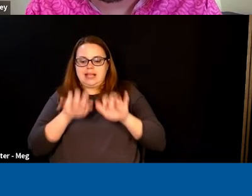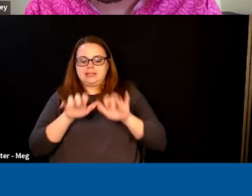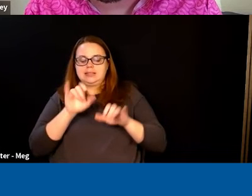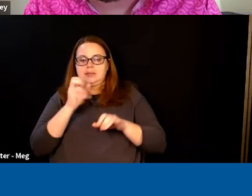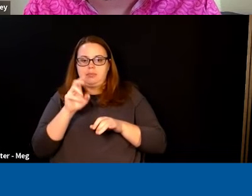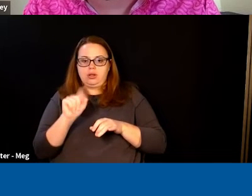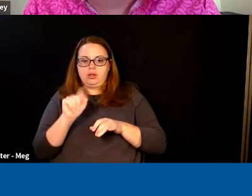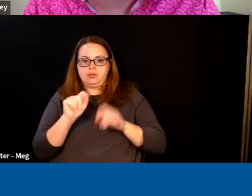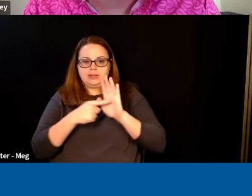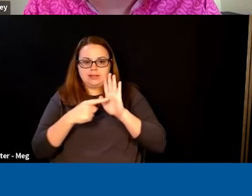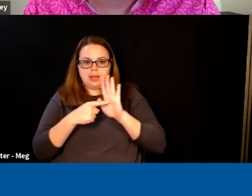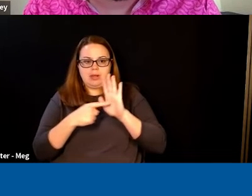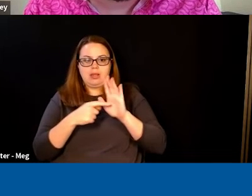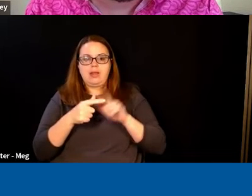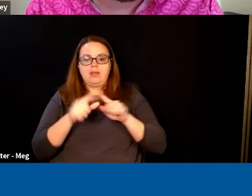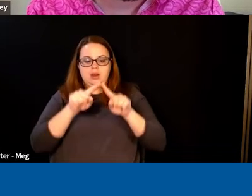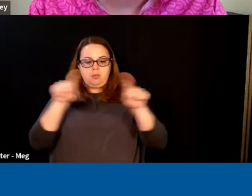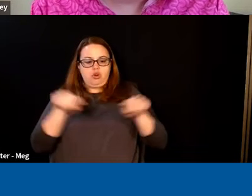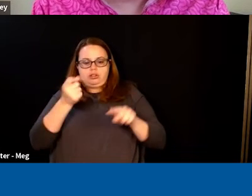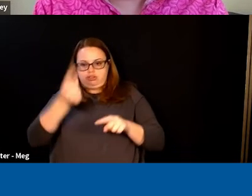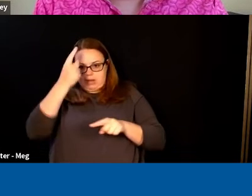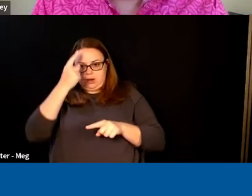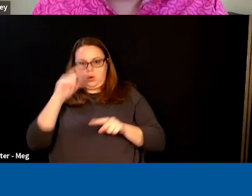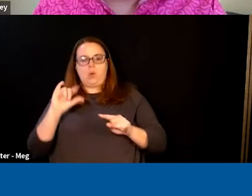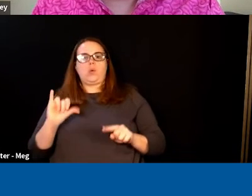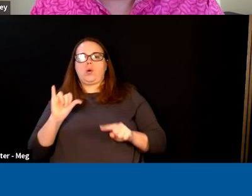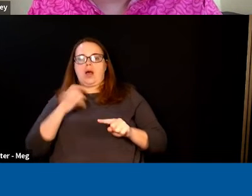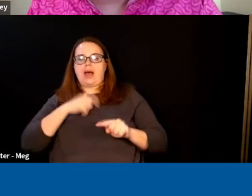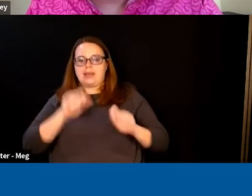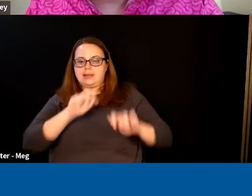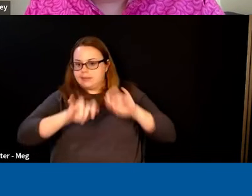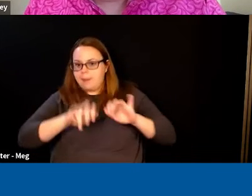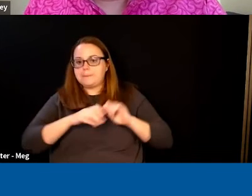and then a border to understand that it is an input you can type things into.